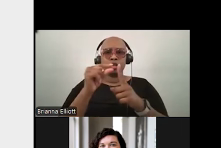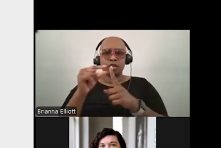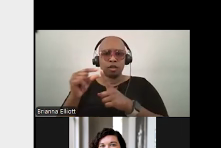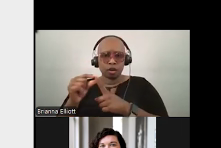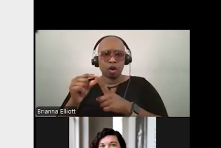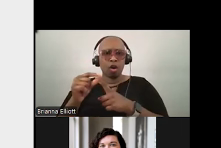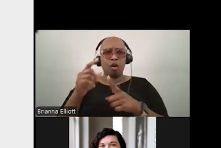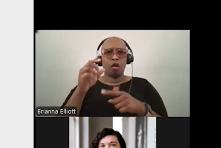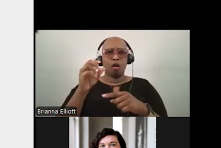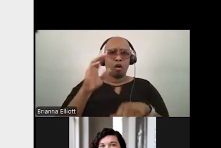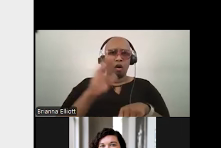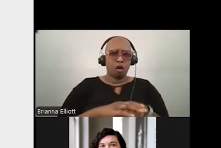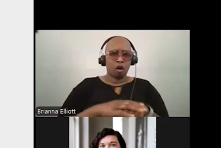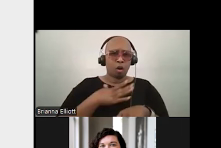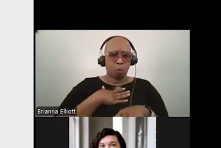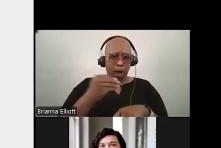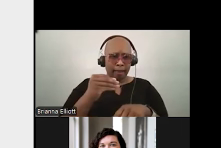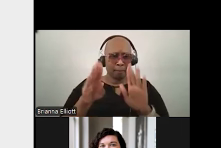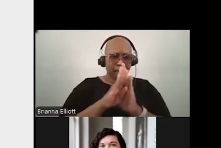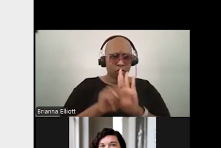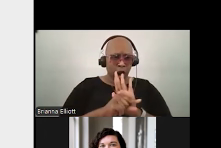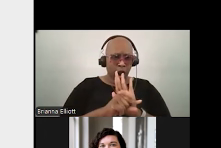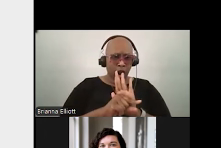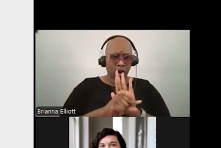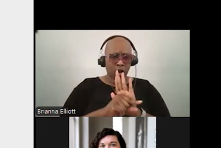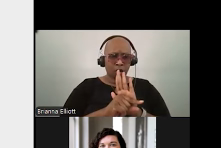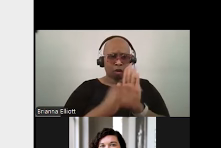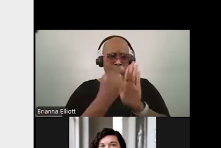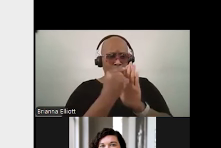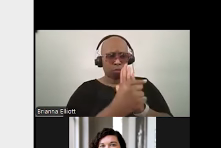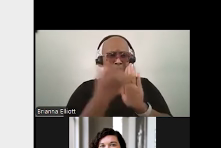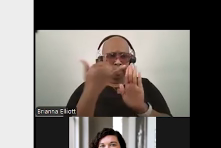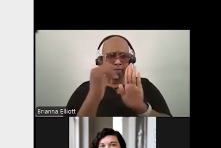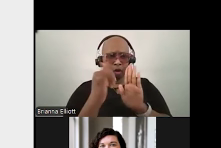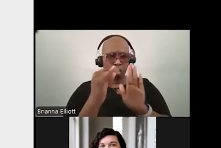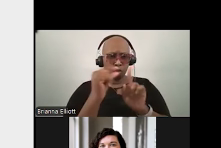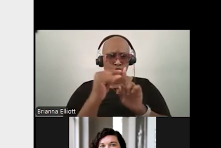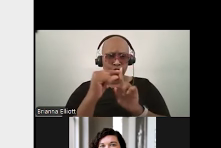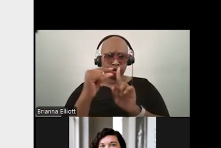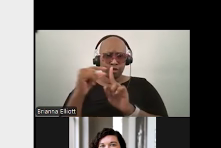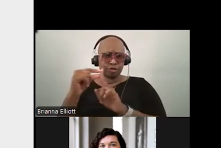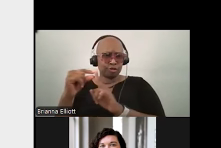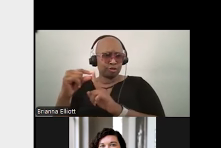"I can't see that at all. There is no contrast." So imagine that. but you're trying to get vital